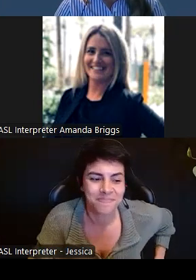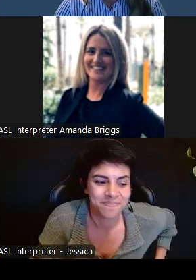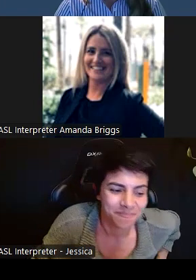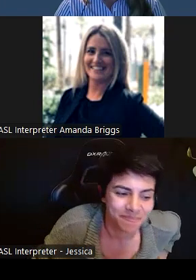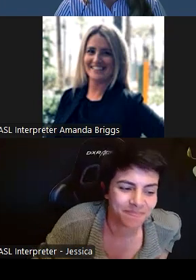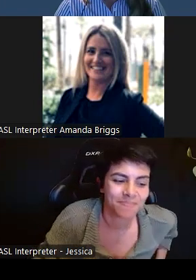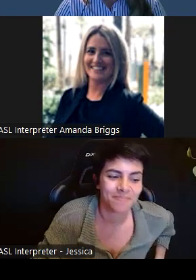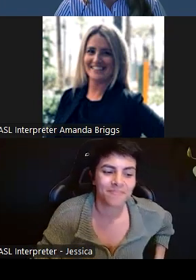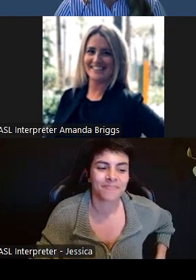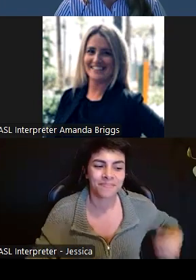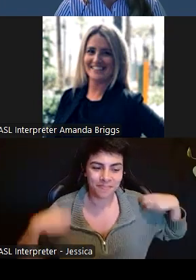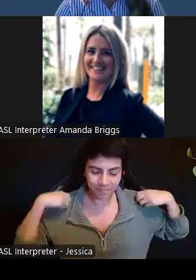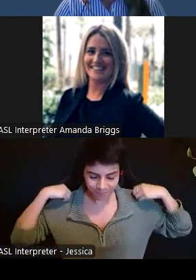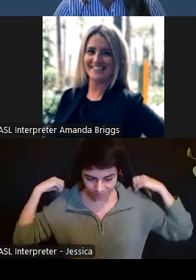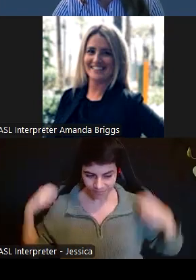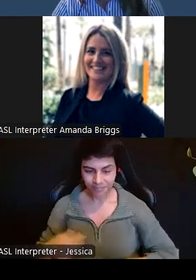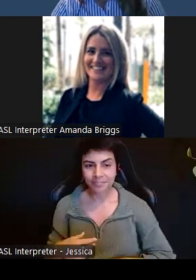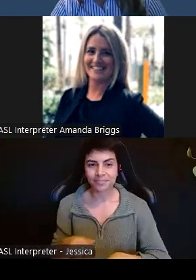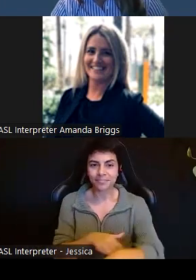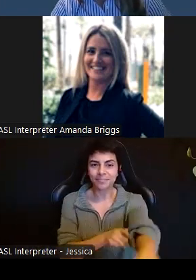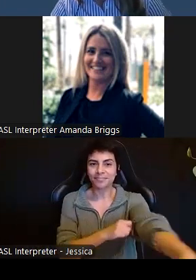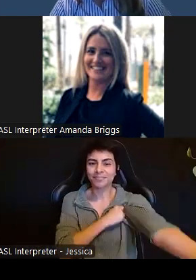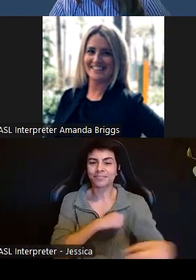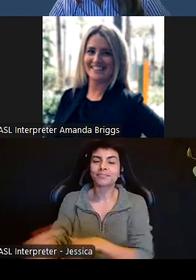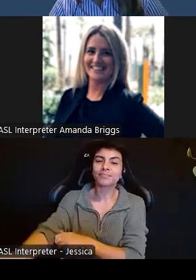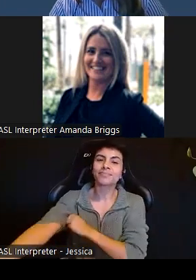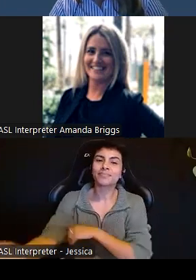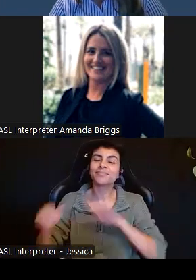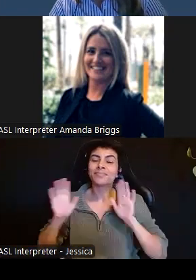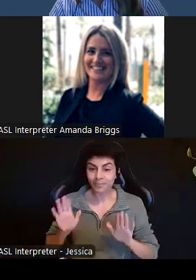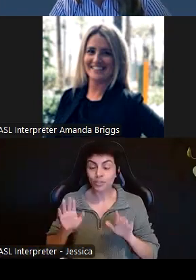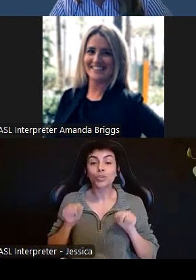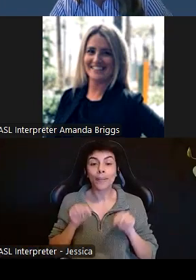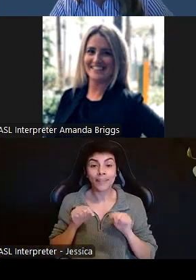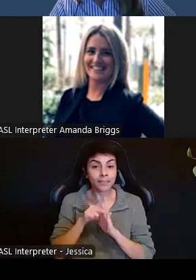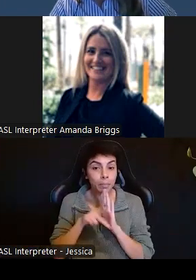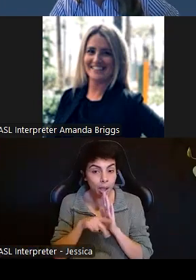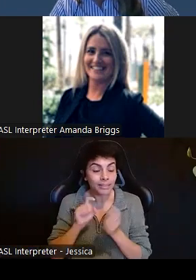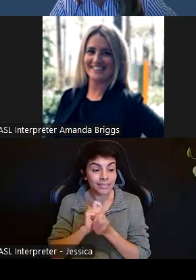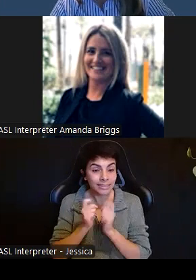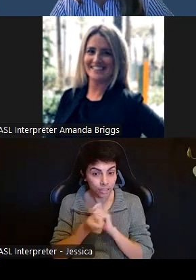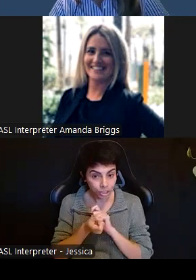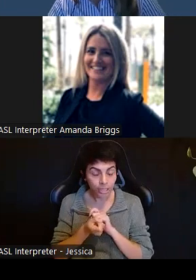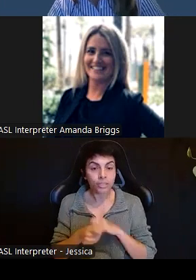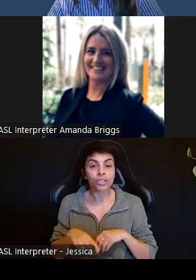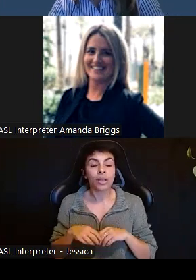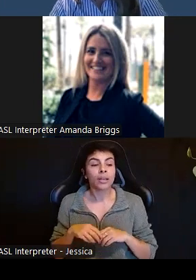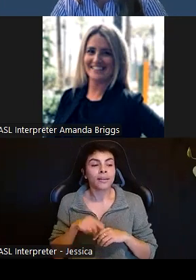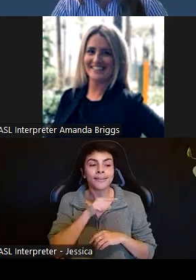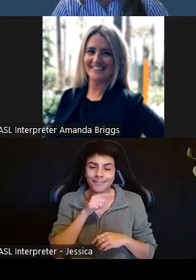[Sabrina] Absolutely, thank you. So, this policy change is because of the state budget.